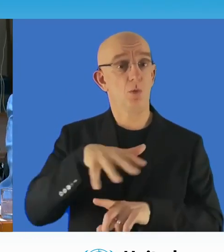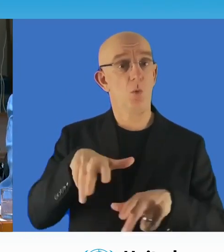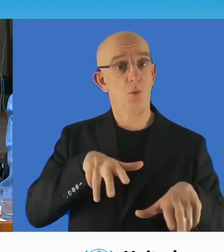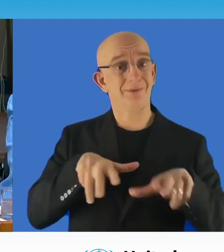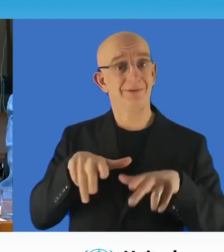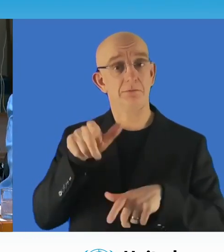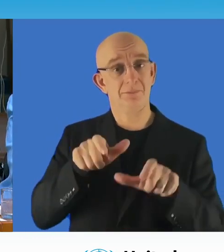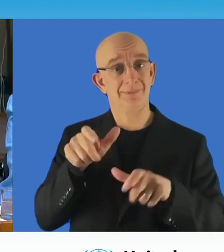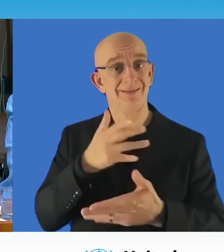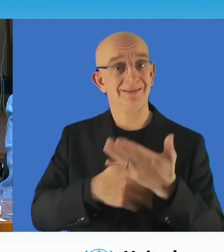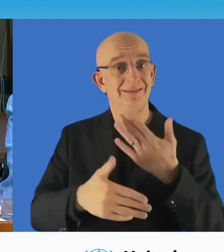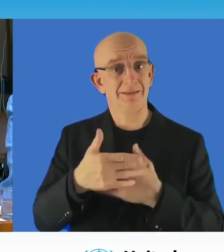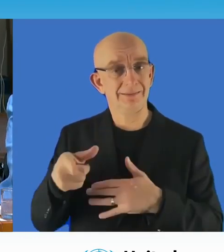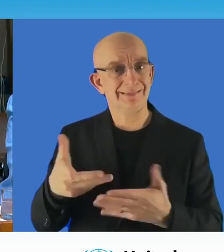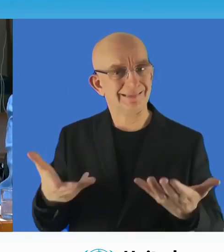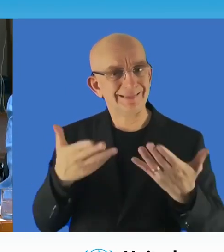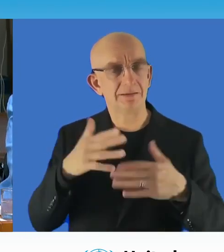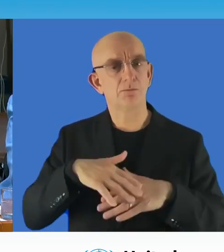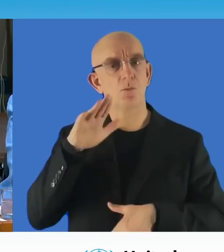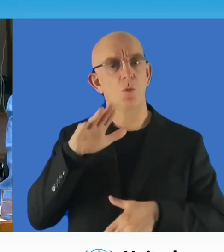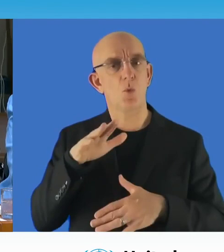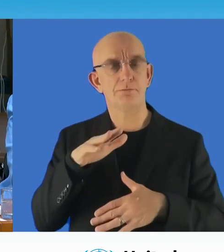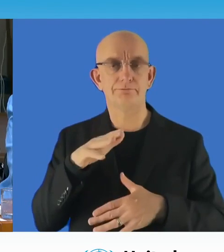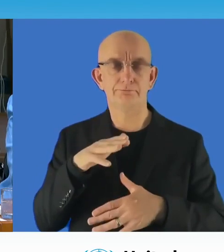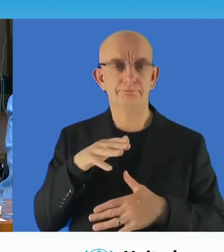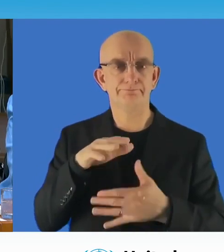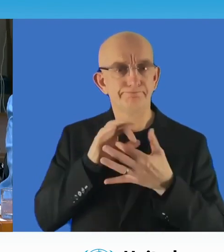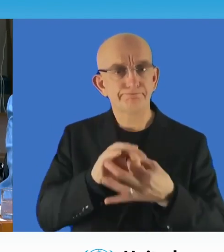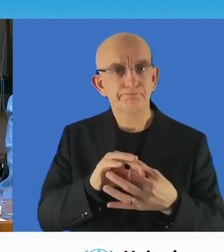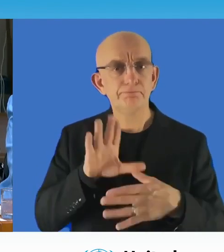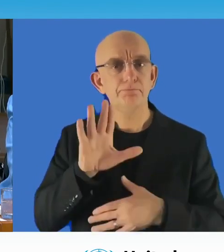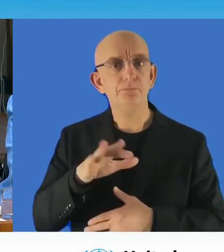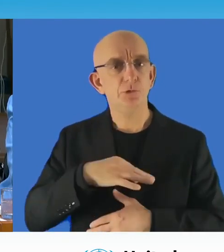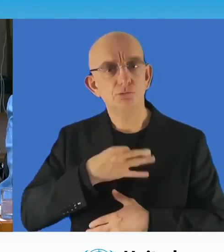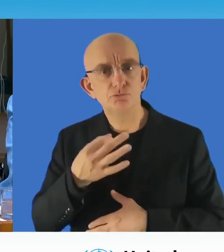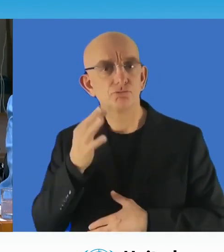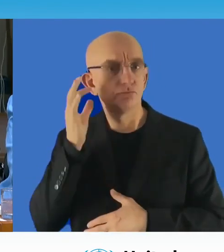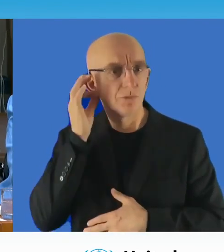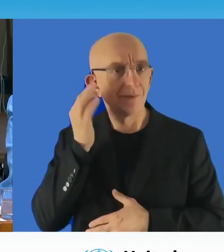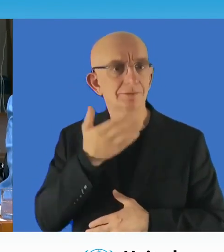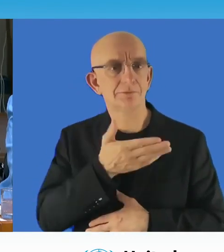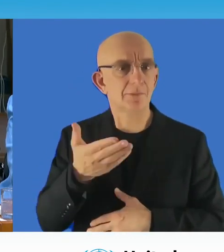the inequalities faced by women and girls with disabil disabilities before during and after